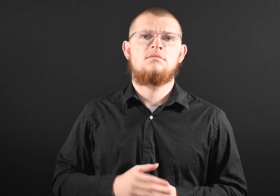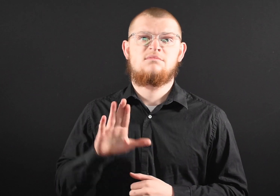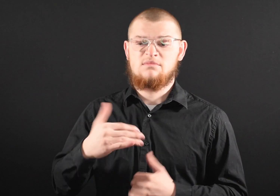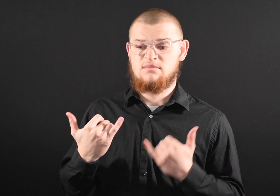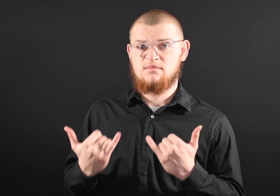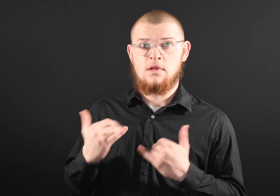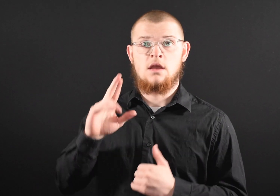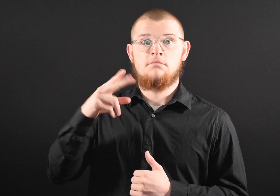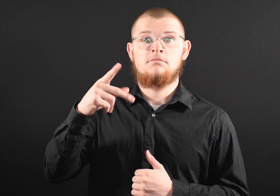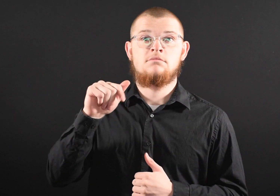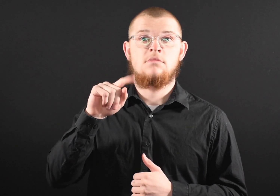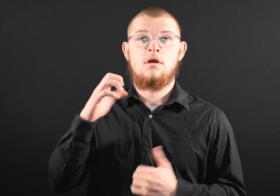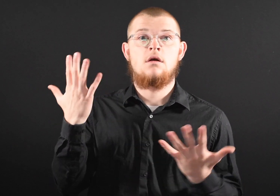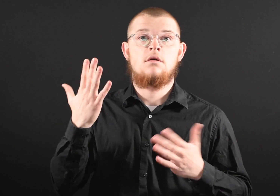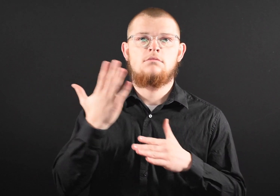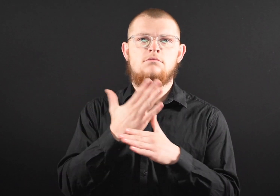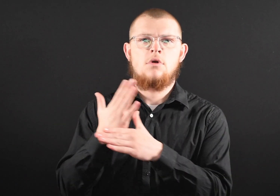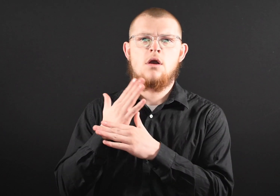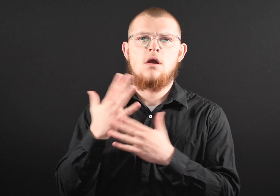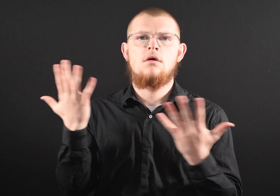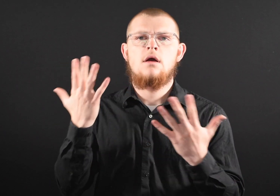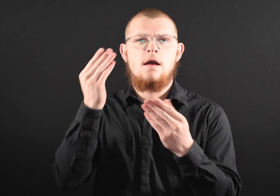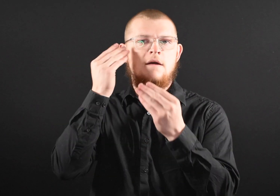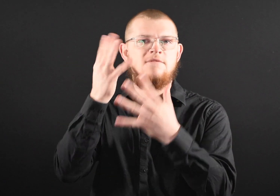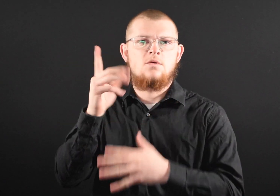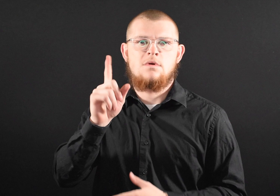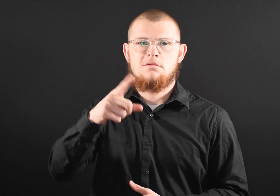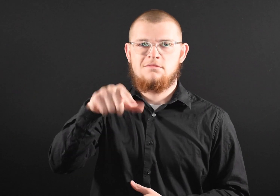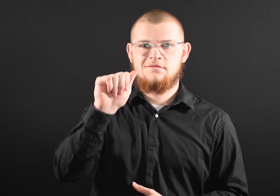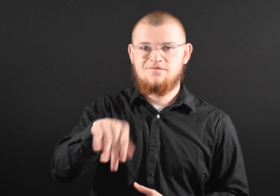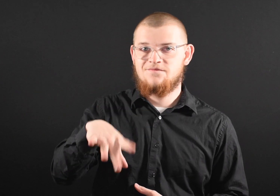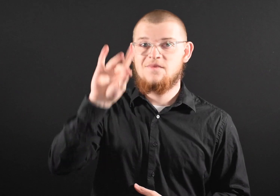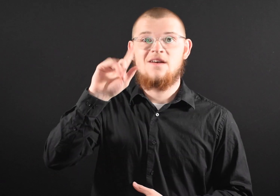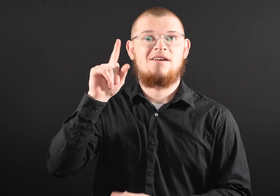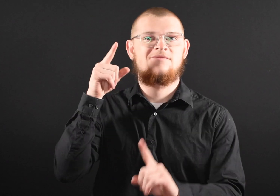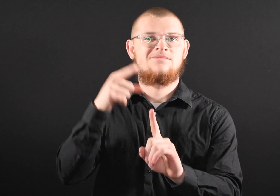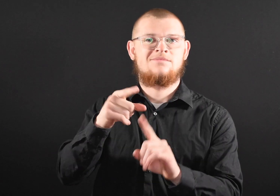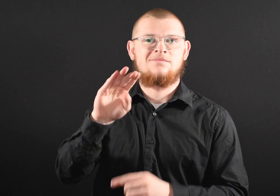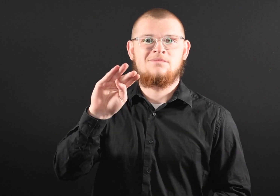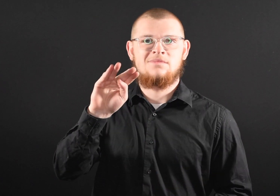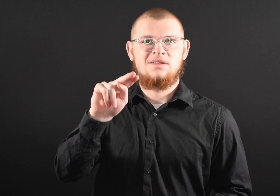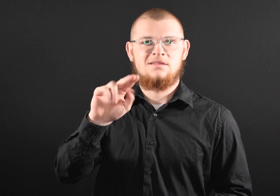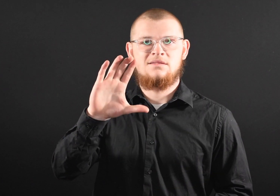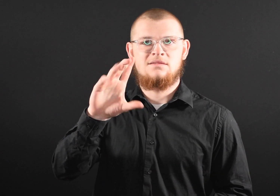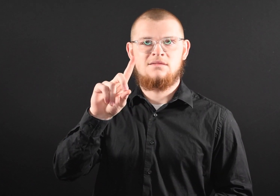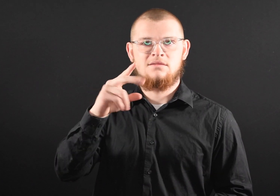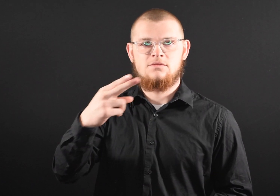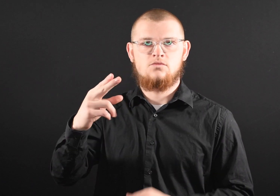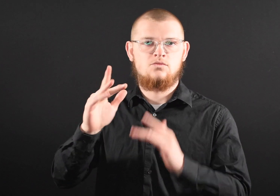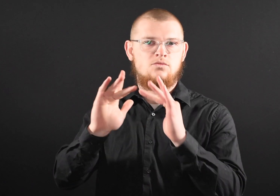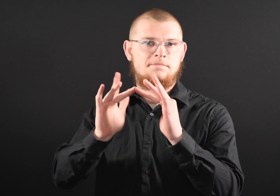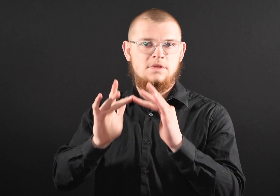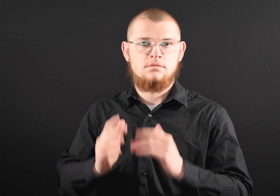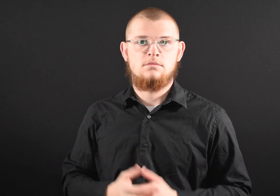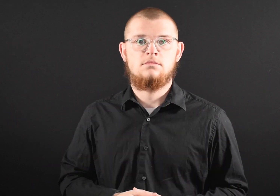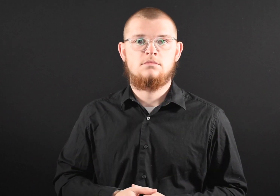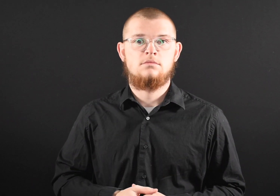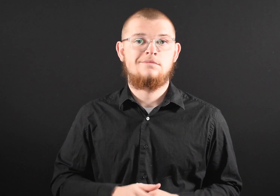In this update, we will share where you can find information on MNCDHH’s website,